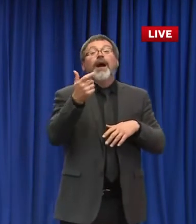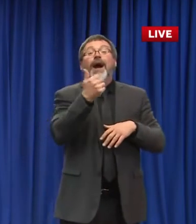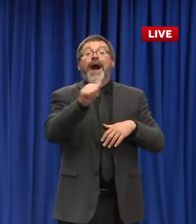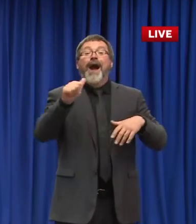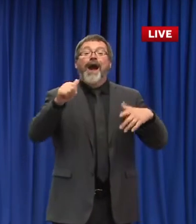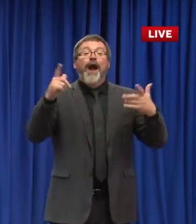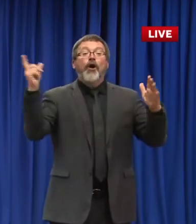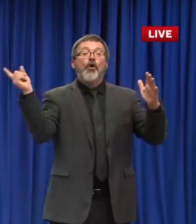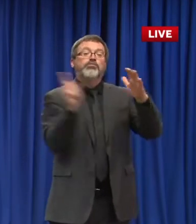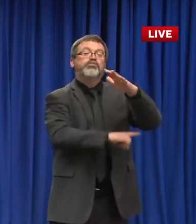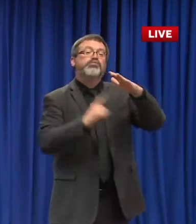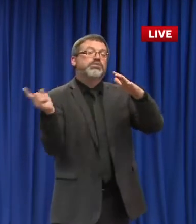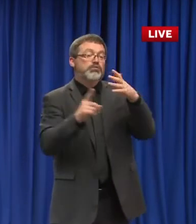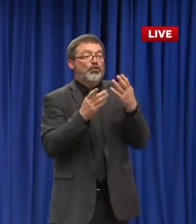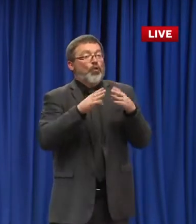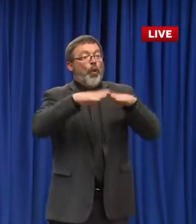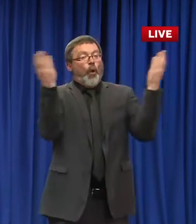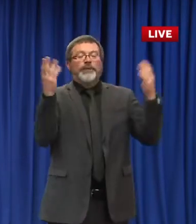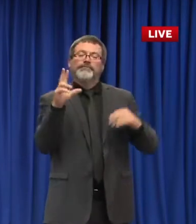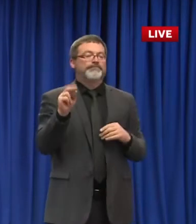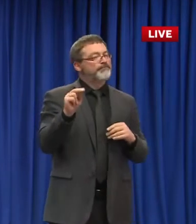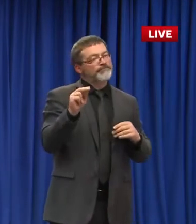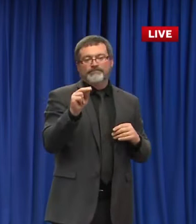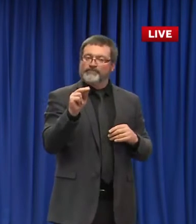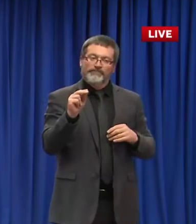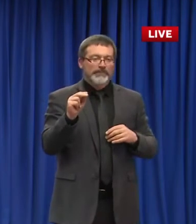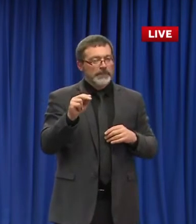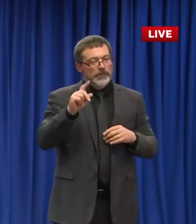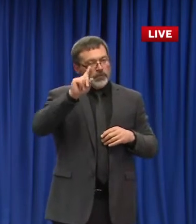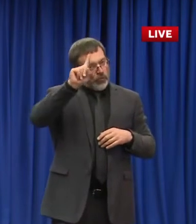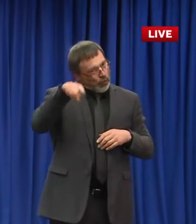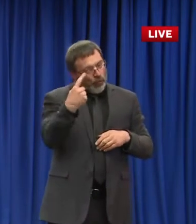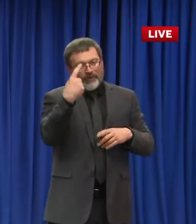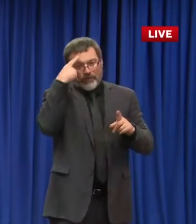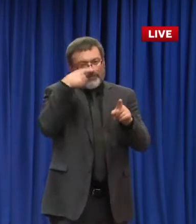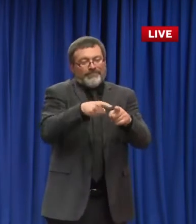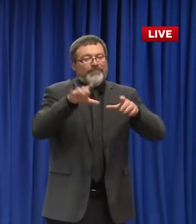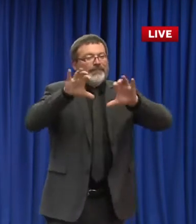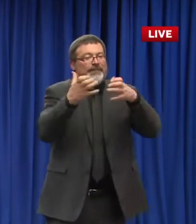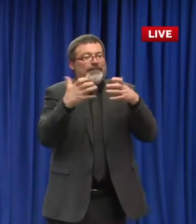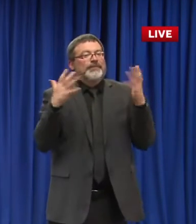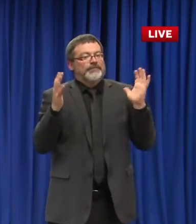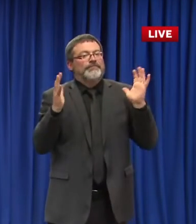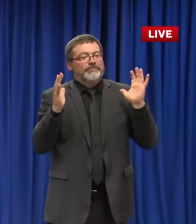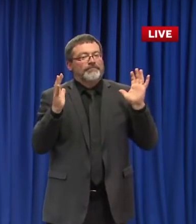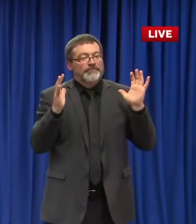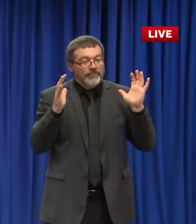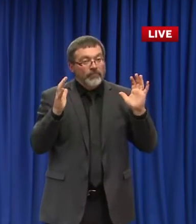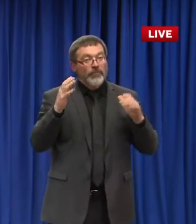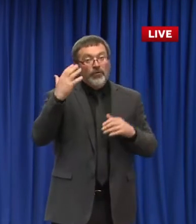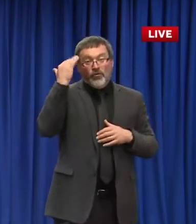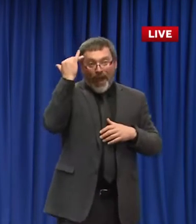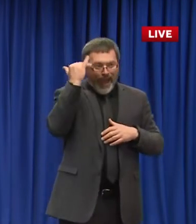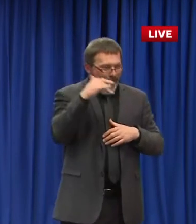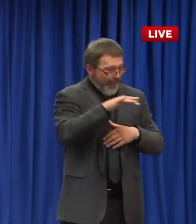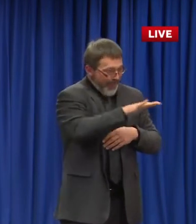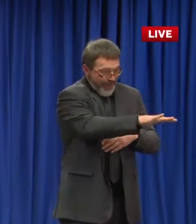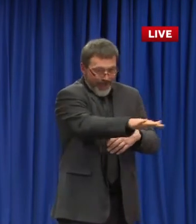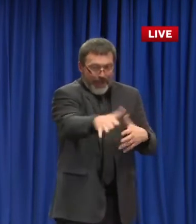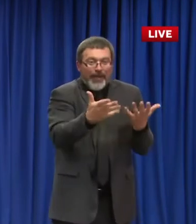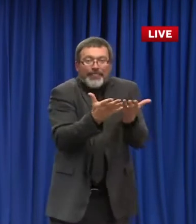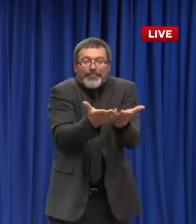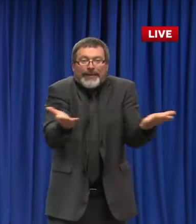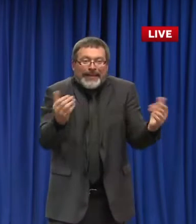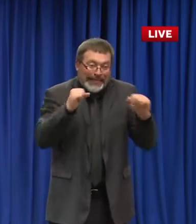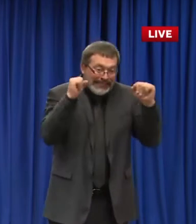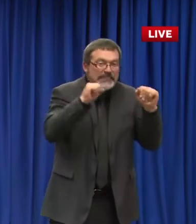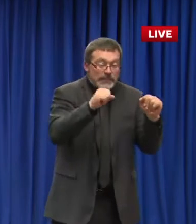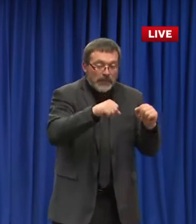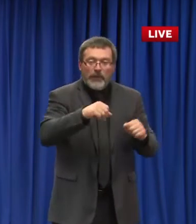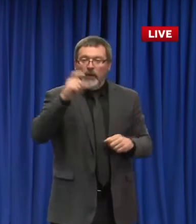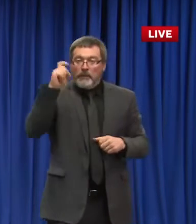THE GUIDANCE DOES NOT ALLOW FOR GENERAL USE OF GYM EQUIPMENT OUTSIDE OF A CLASS SETTING WE SIMPLY NOT THERE RIGHT NOW IN WHICH EACH PIECE OF EQUIPMENT MAY BE THOROUGHLY CLEANED AFTER